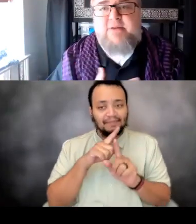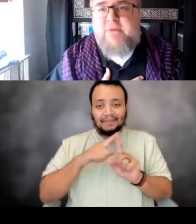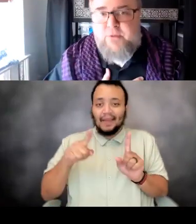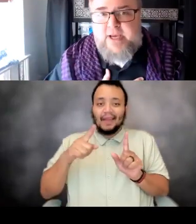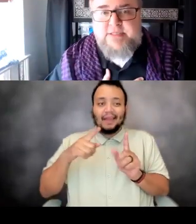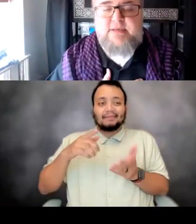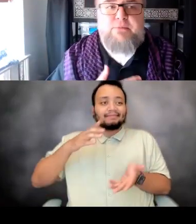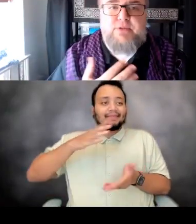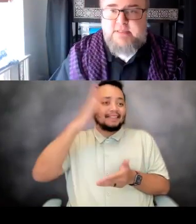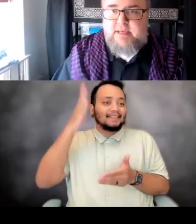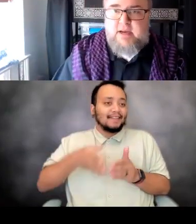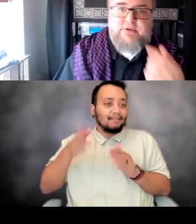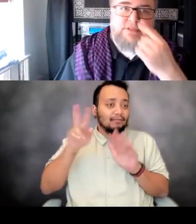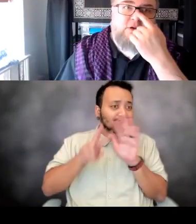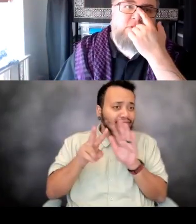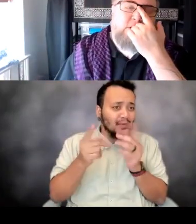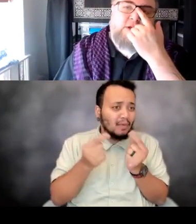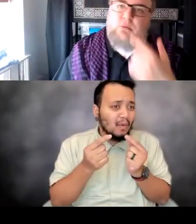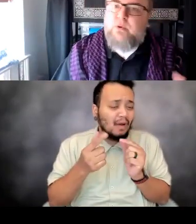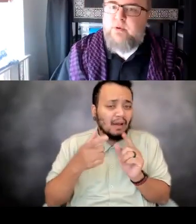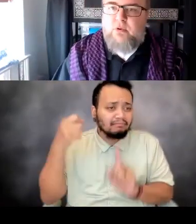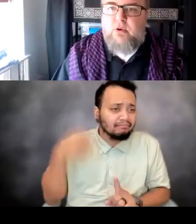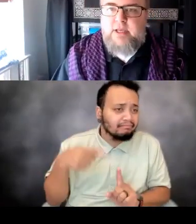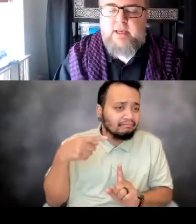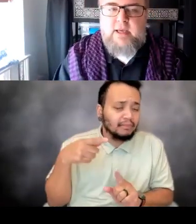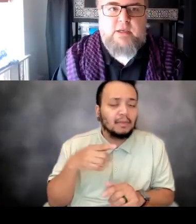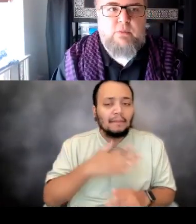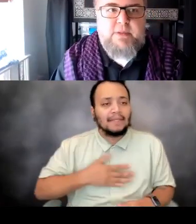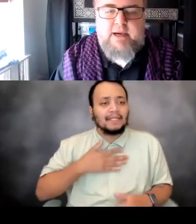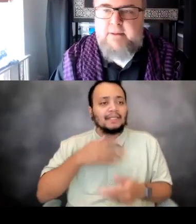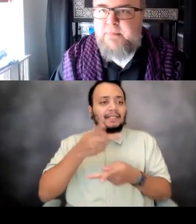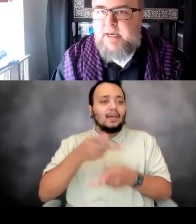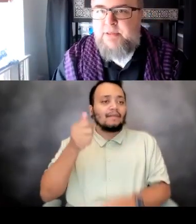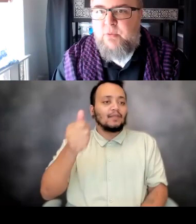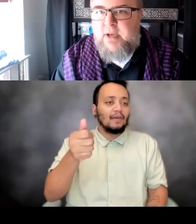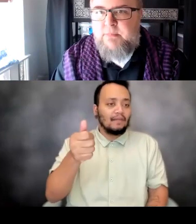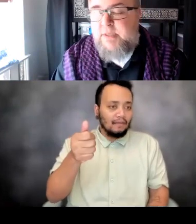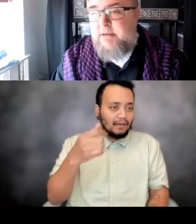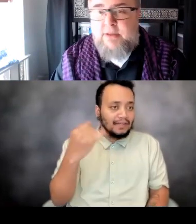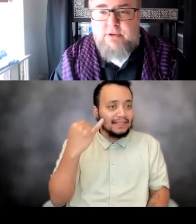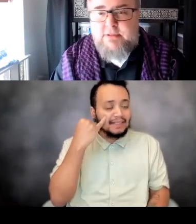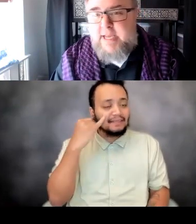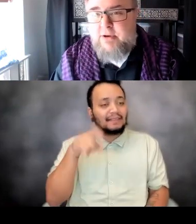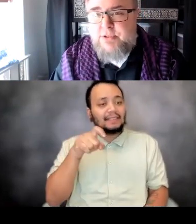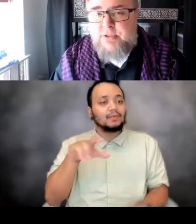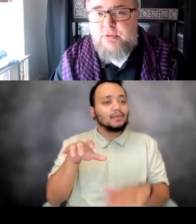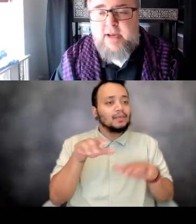in different ways, so please take care of yourself. We're recording and it will be up on the web in another day or two